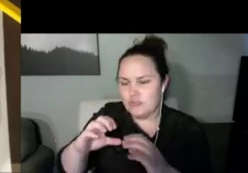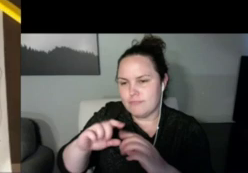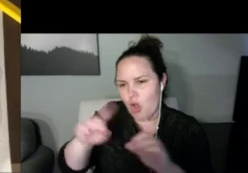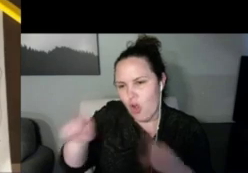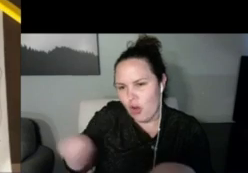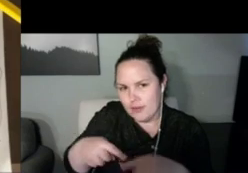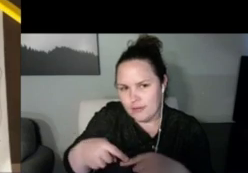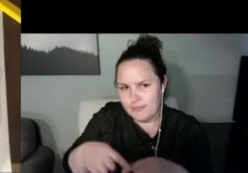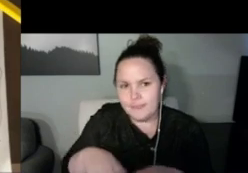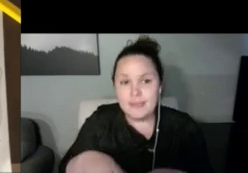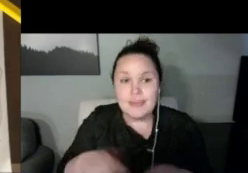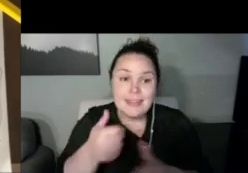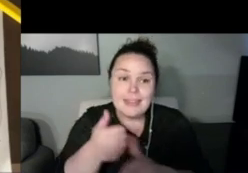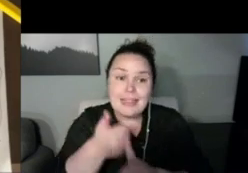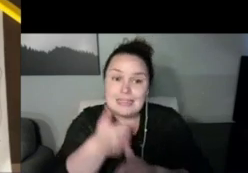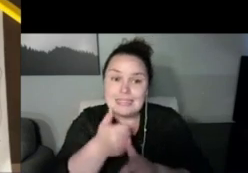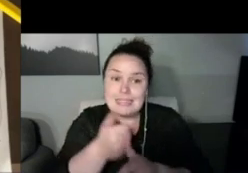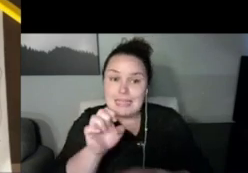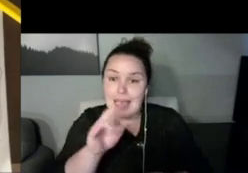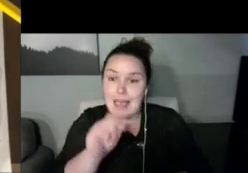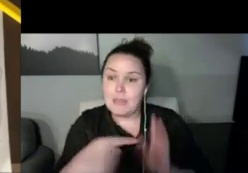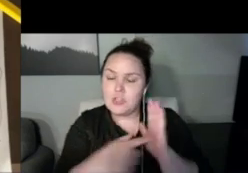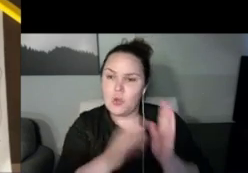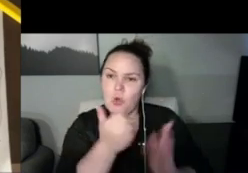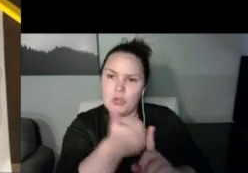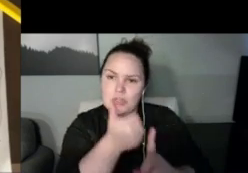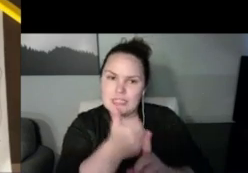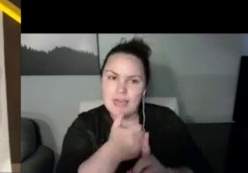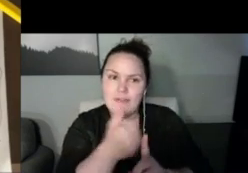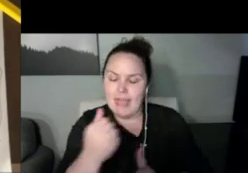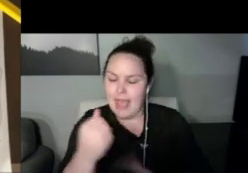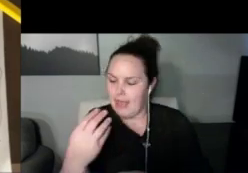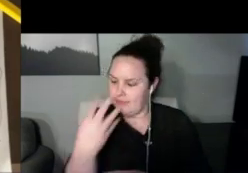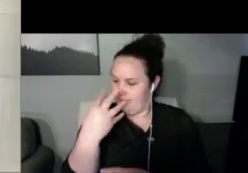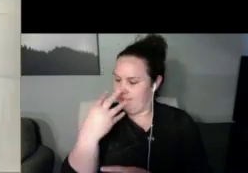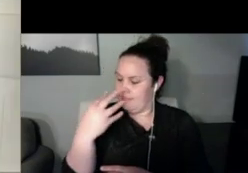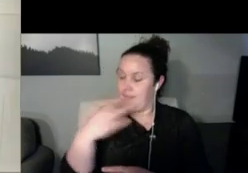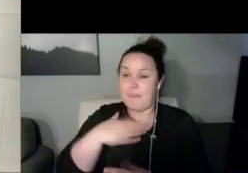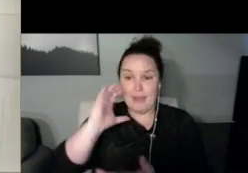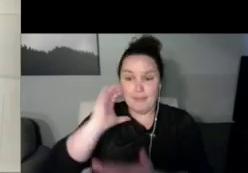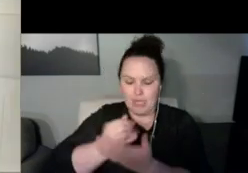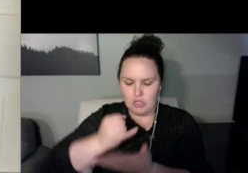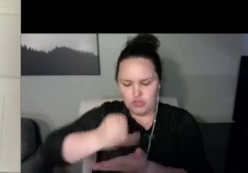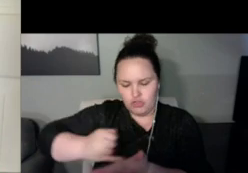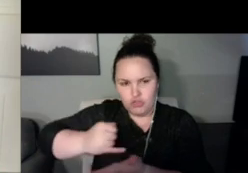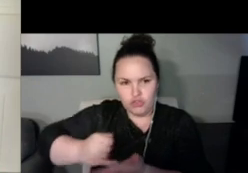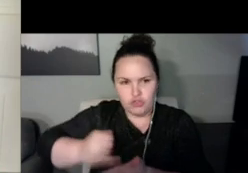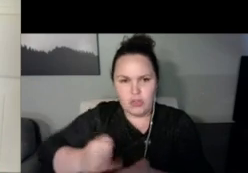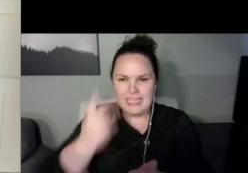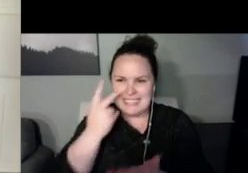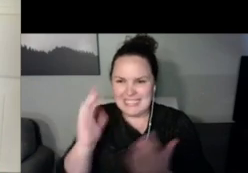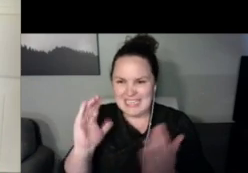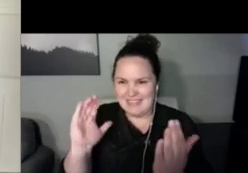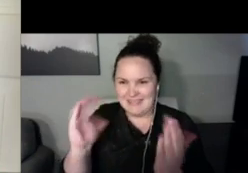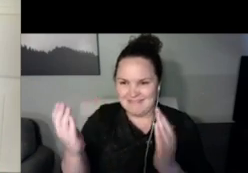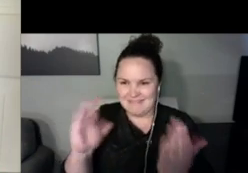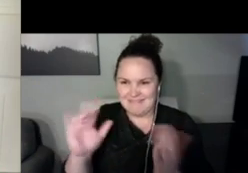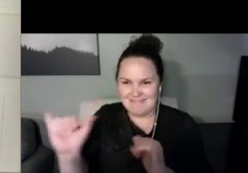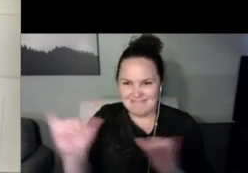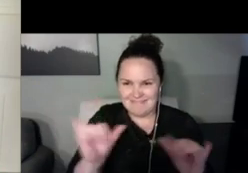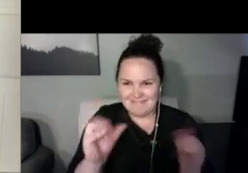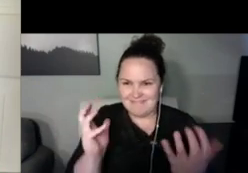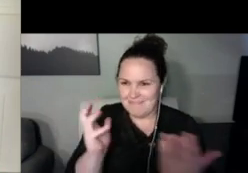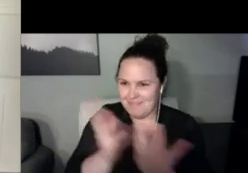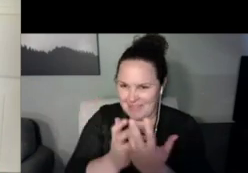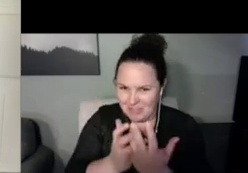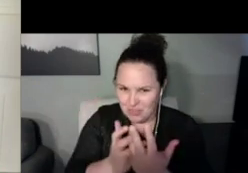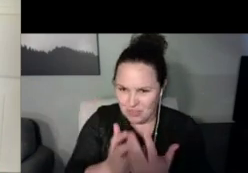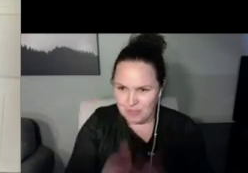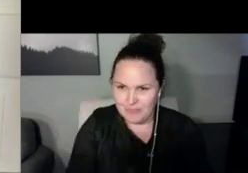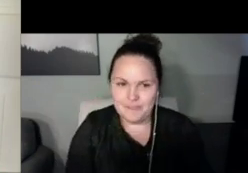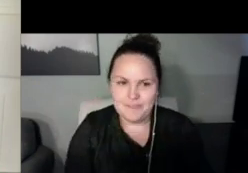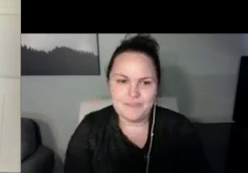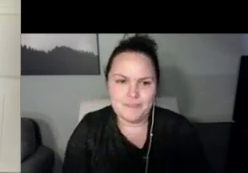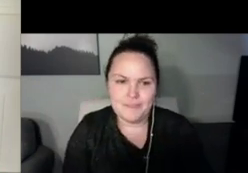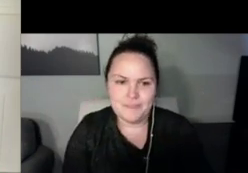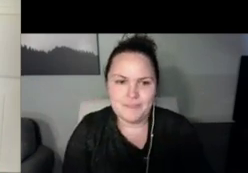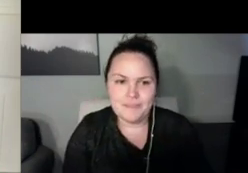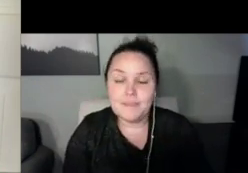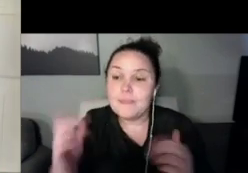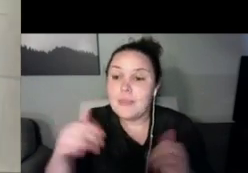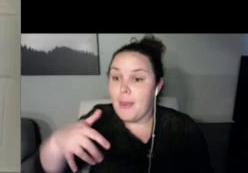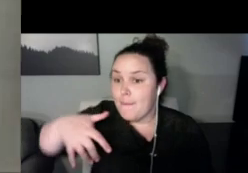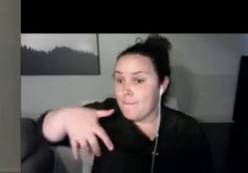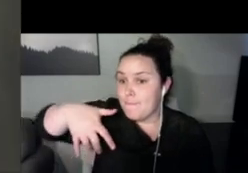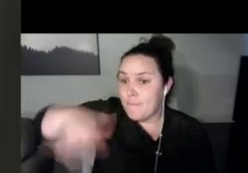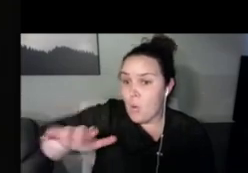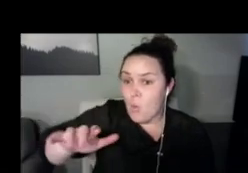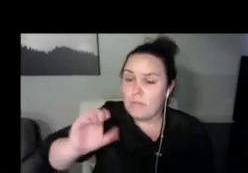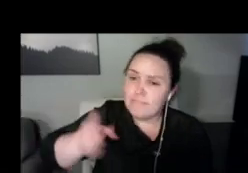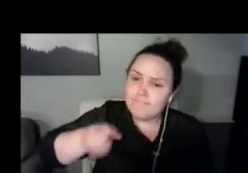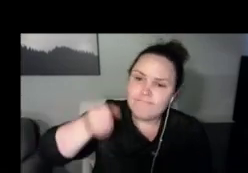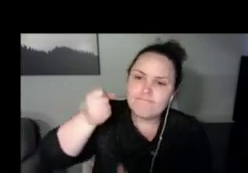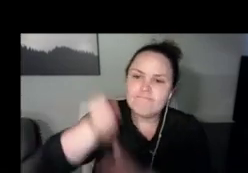fun working on these antique tractors versus all the other ones with all the electronics